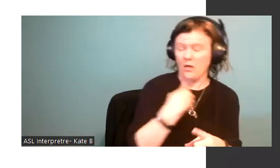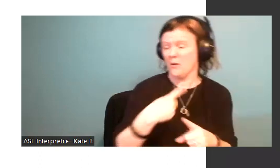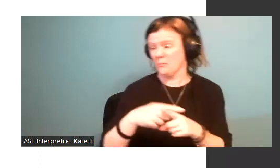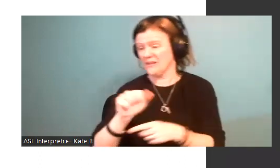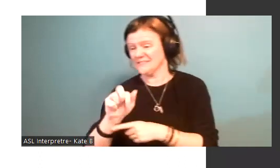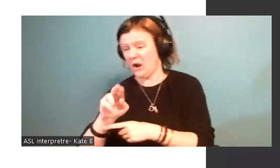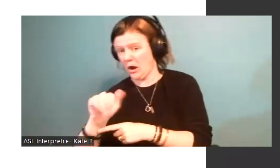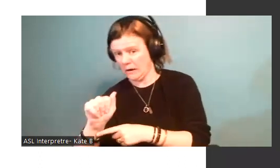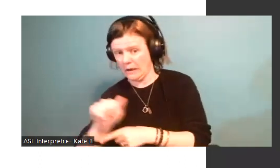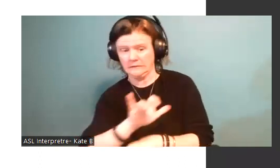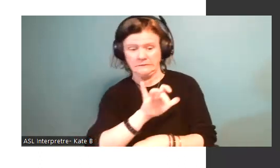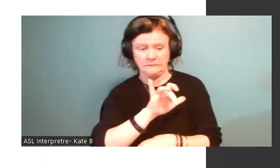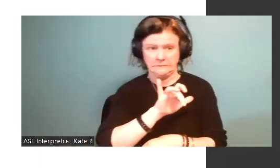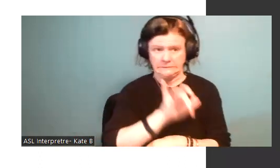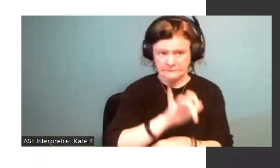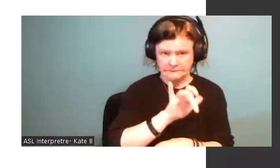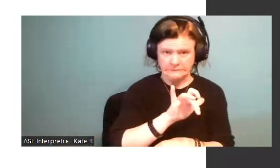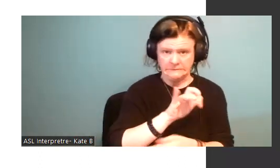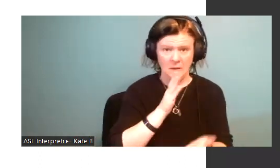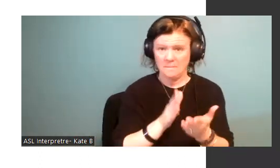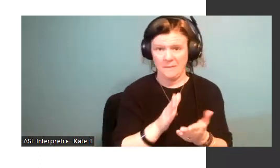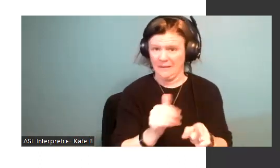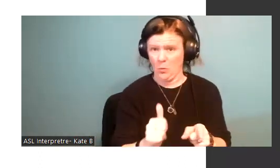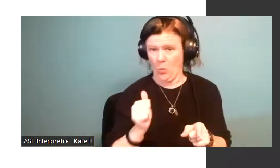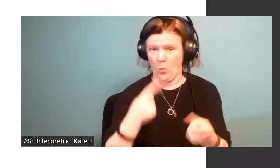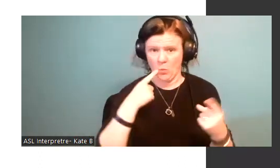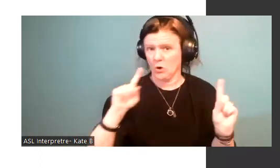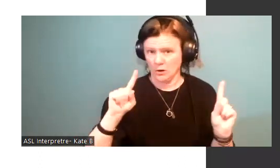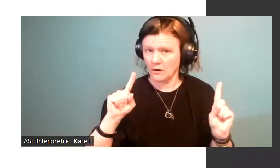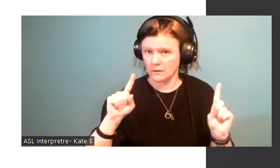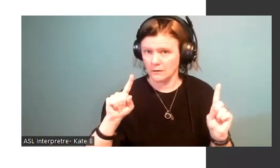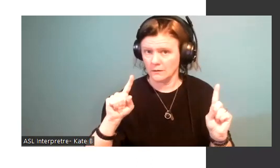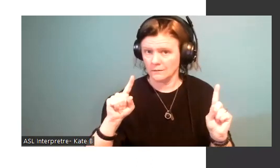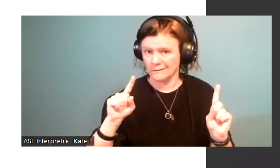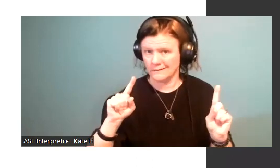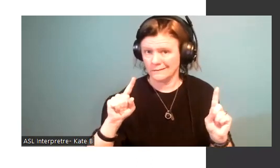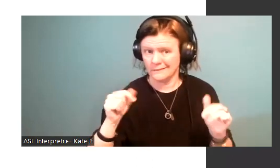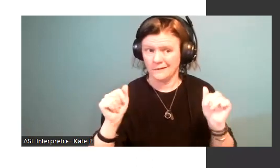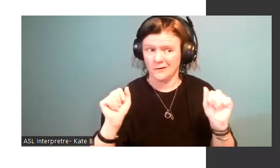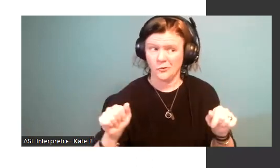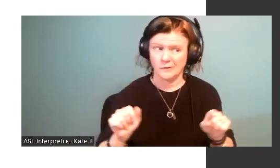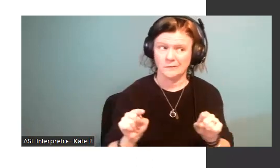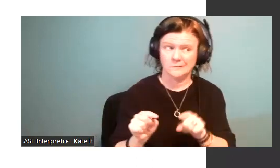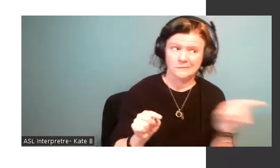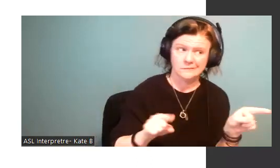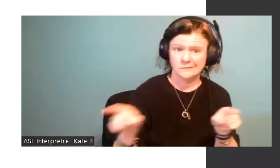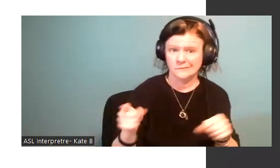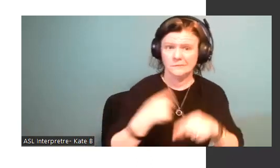other. If you have press enter in an ARIA label, and go to home page, you could get press enter,